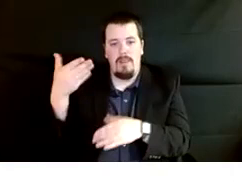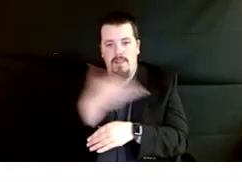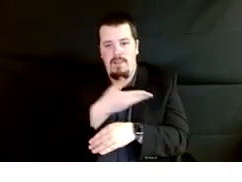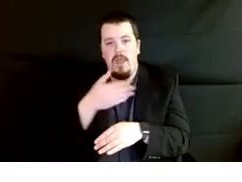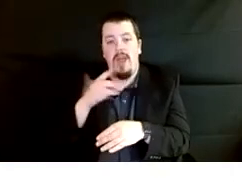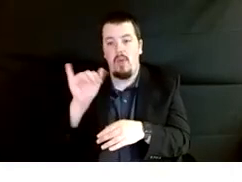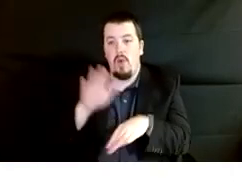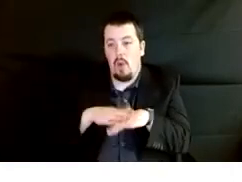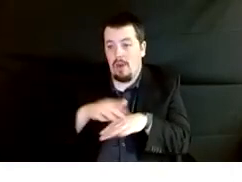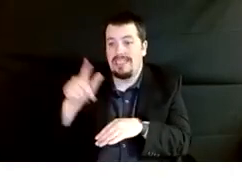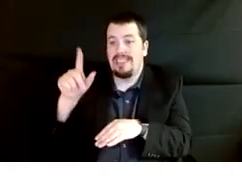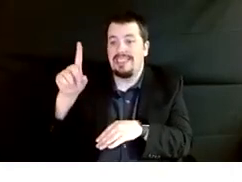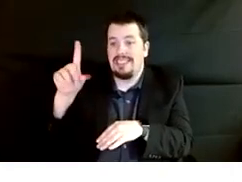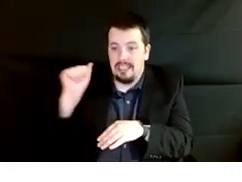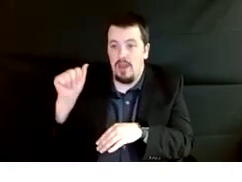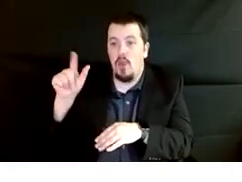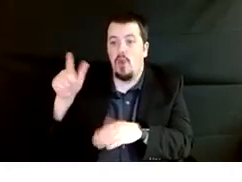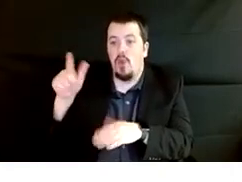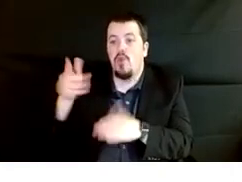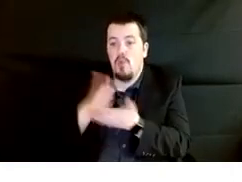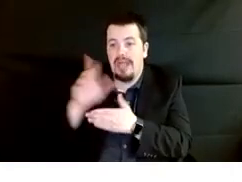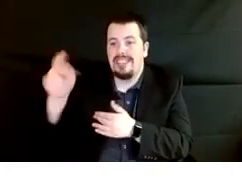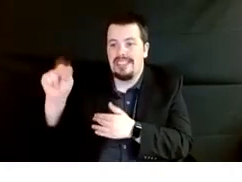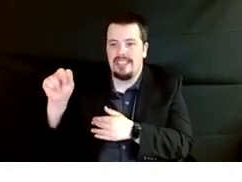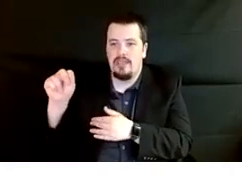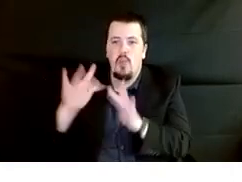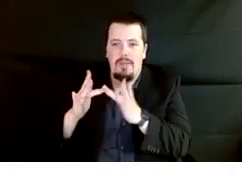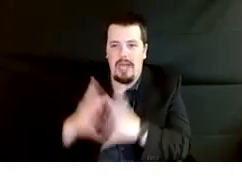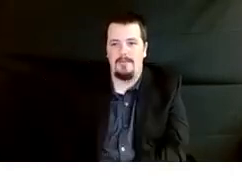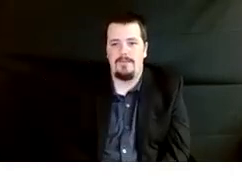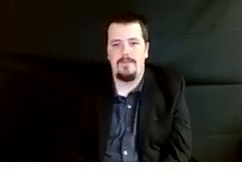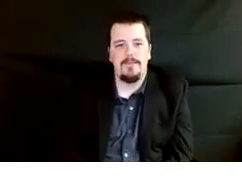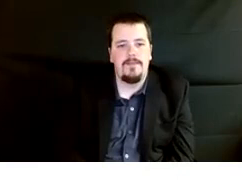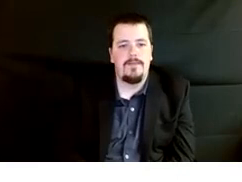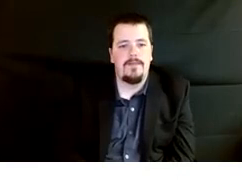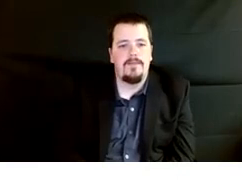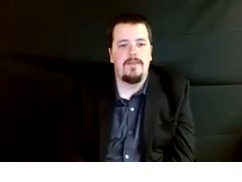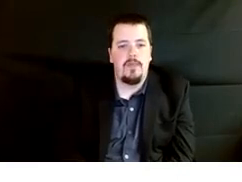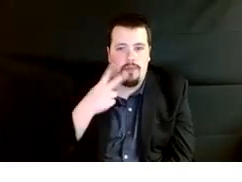Rights Tennessee.org website and you'll see it on the slide and in your handout